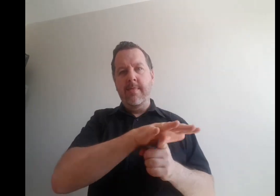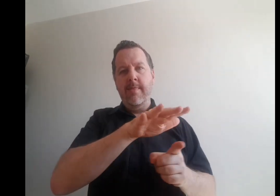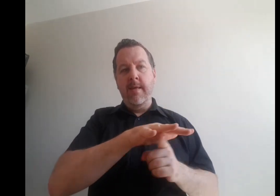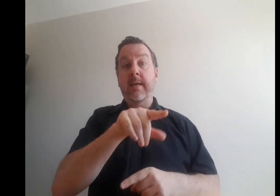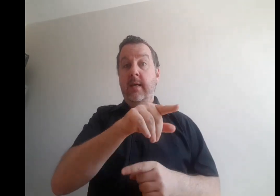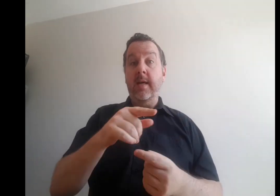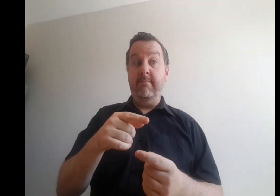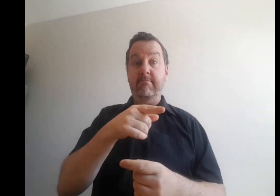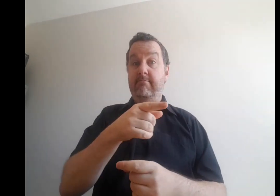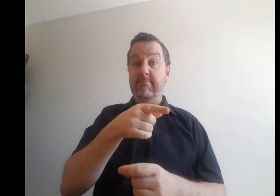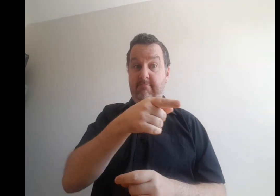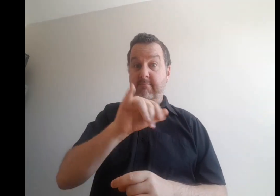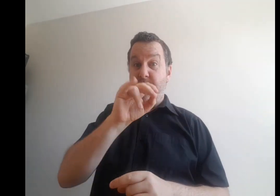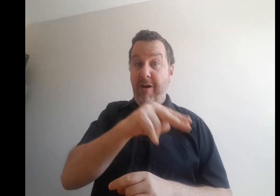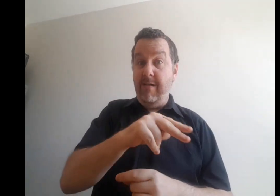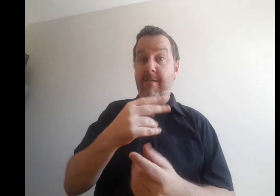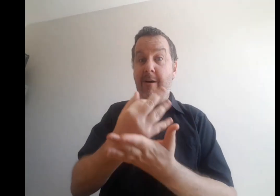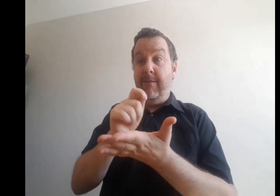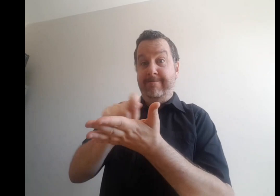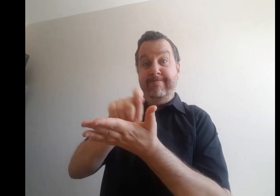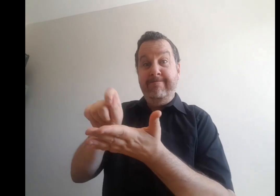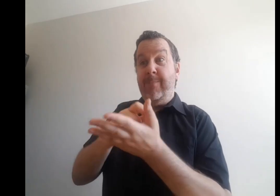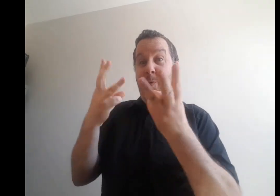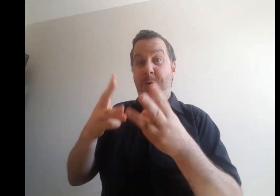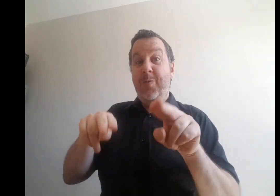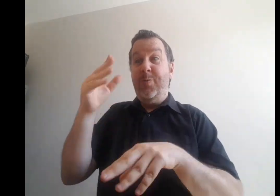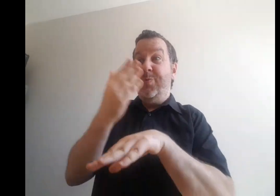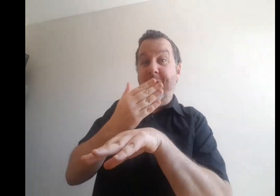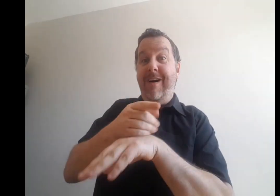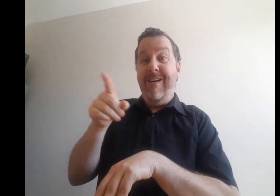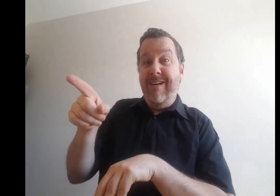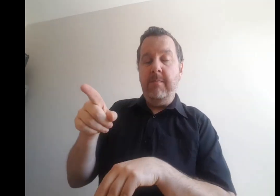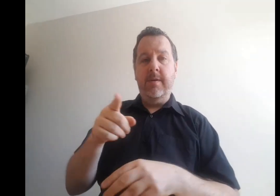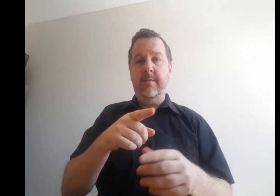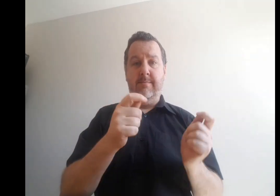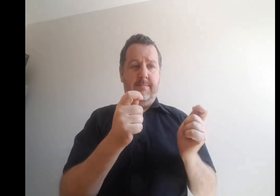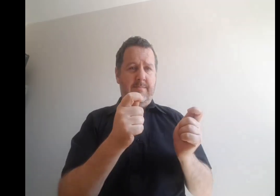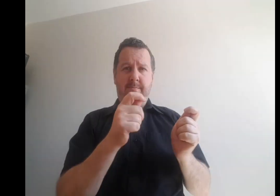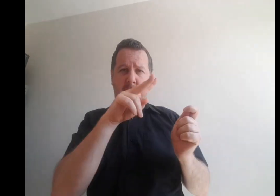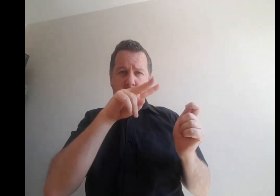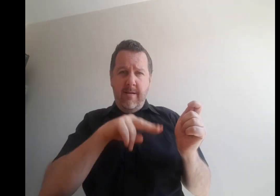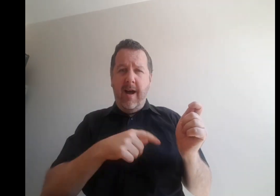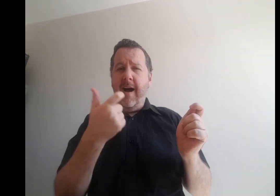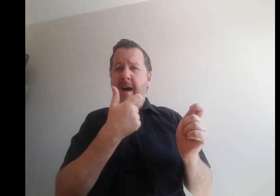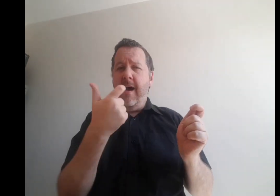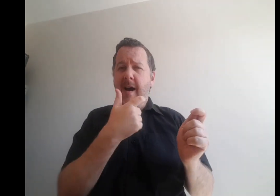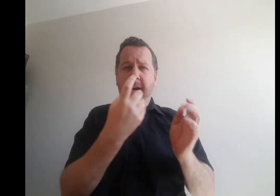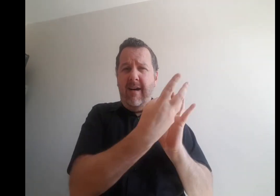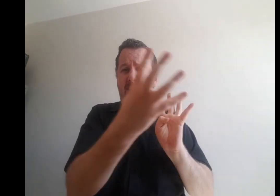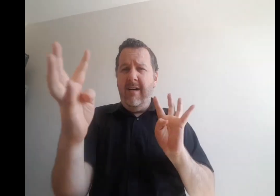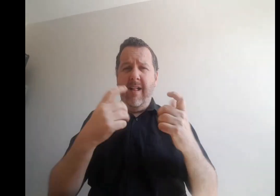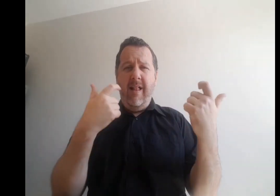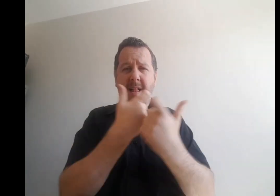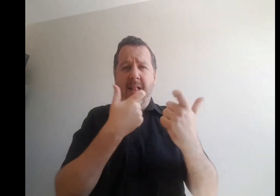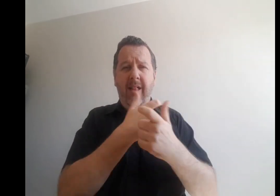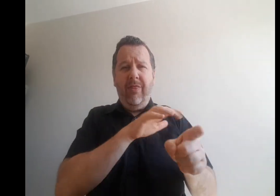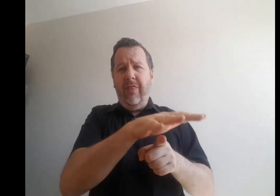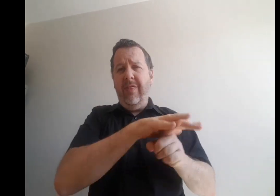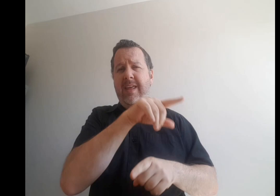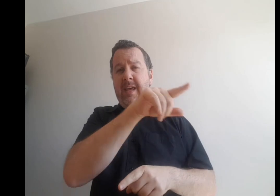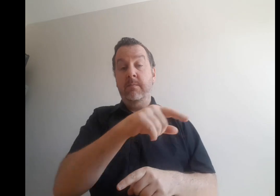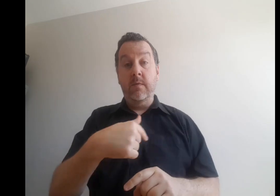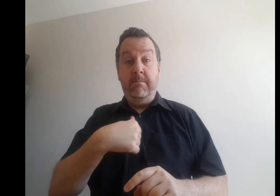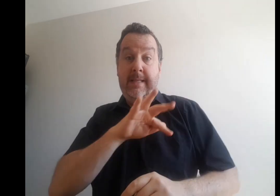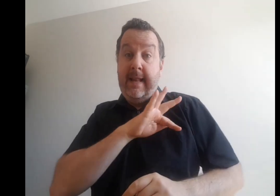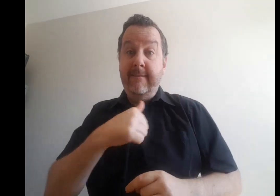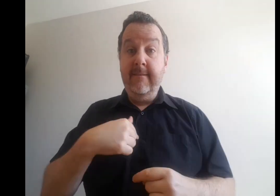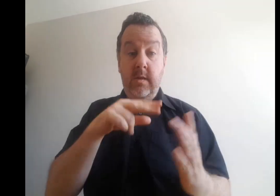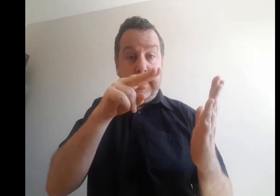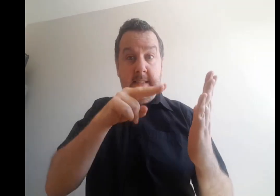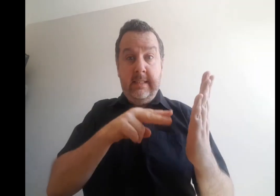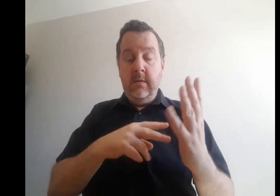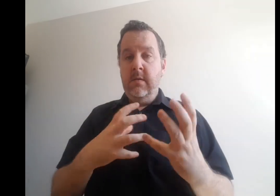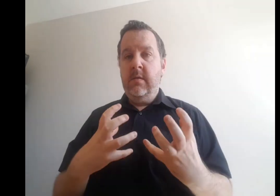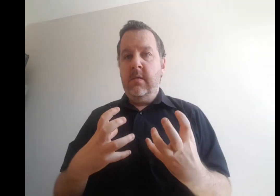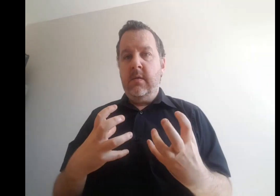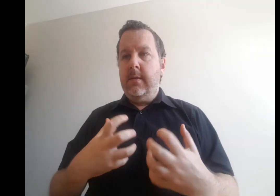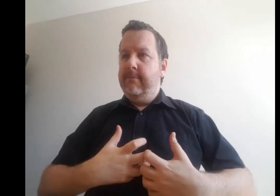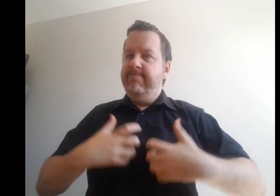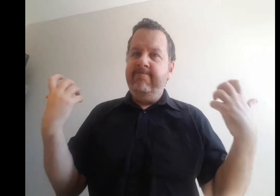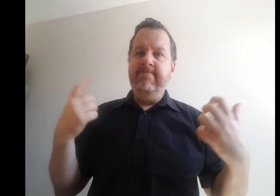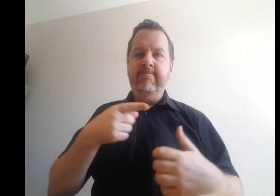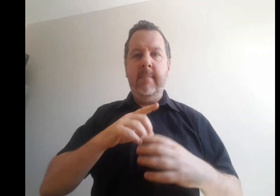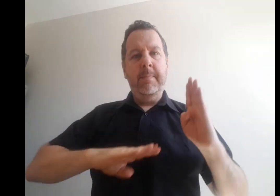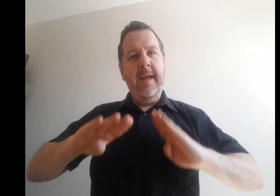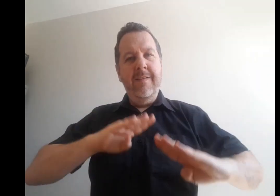all the Guardians would erupt in laughter. Infuriating for someone involved the deaf community like myself.